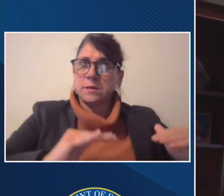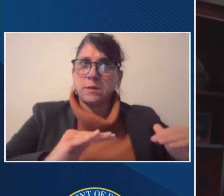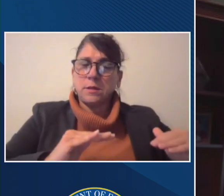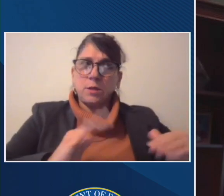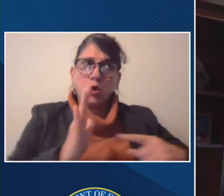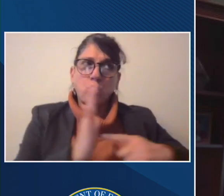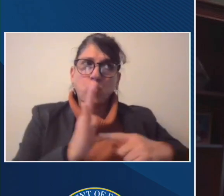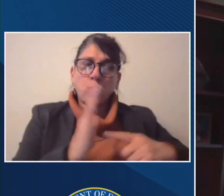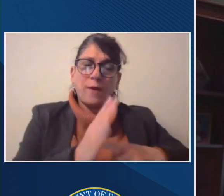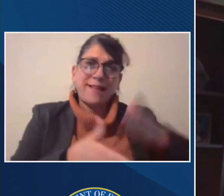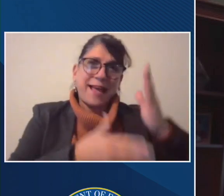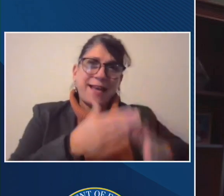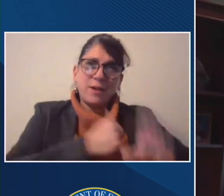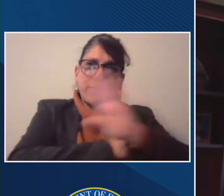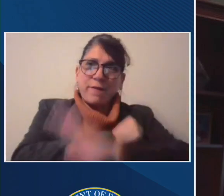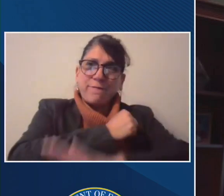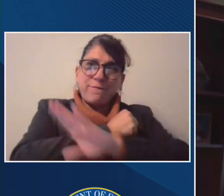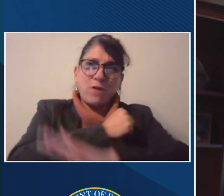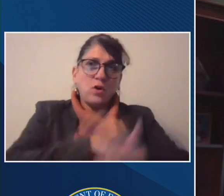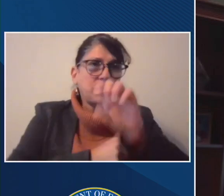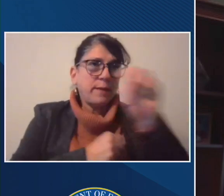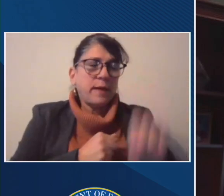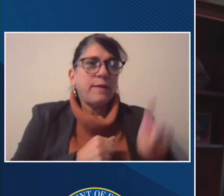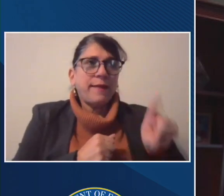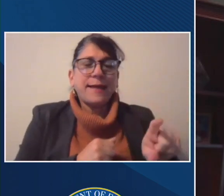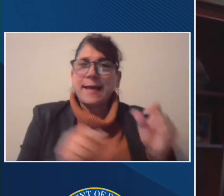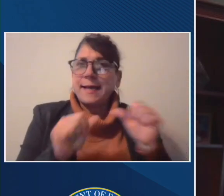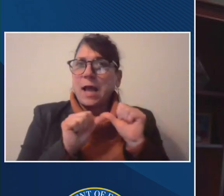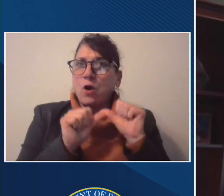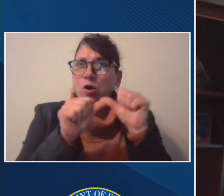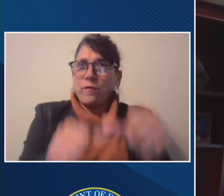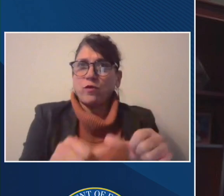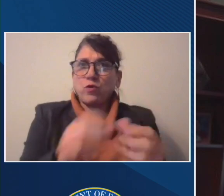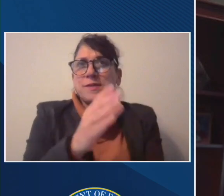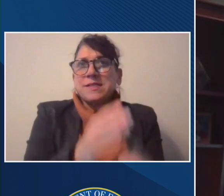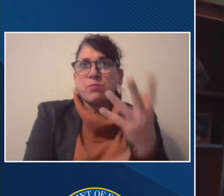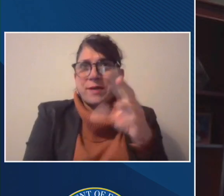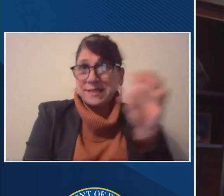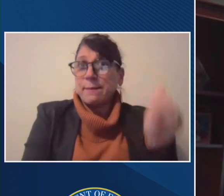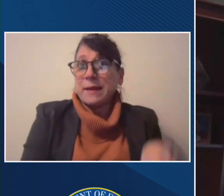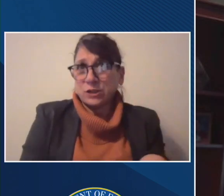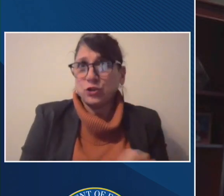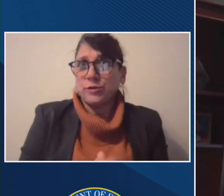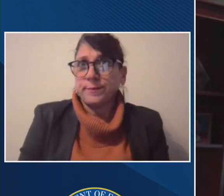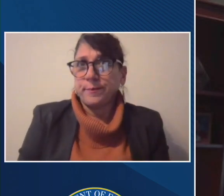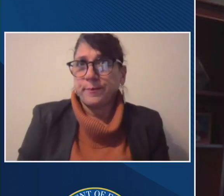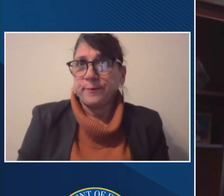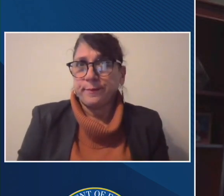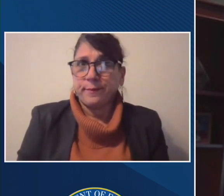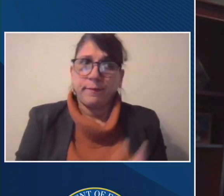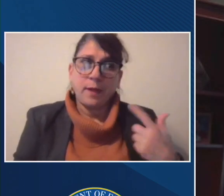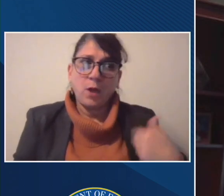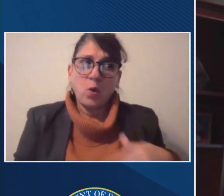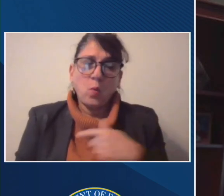semester, they can carry it over into the spring semester. Alright? And we educate them on that p